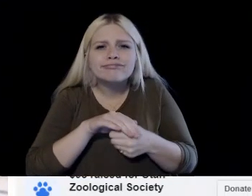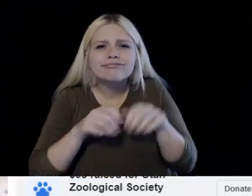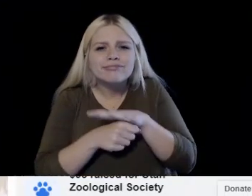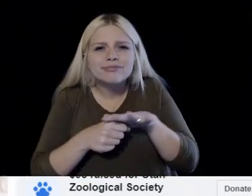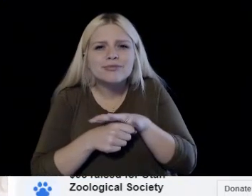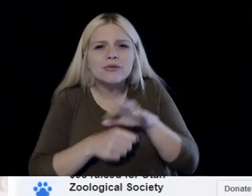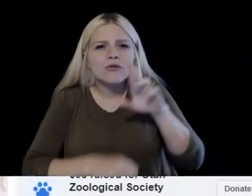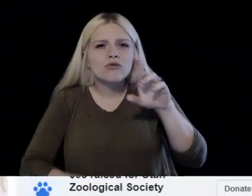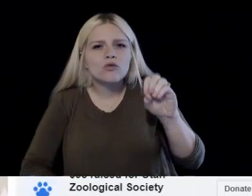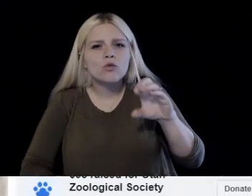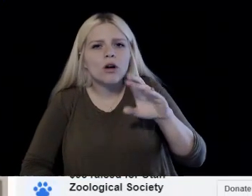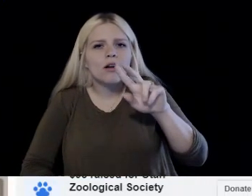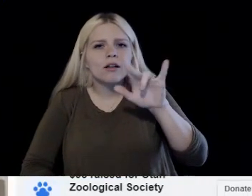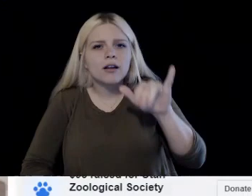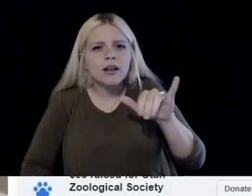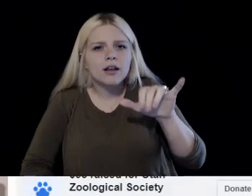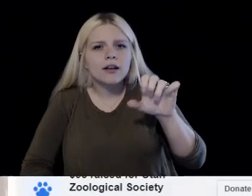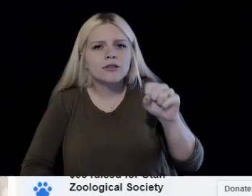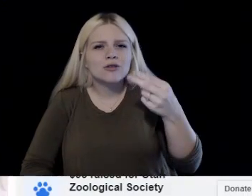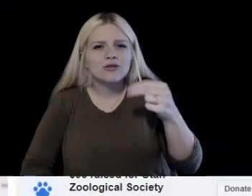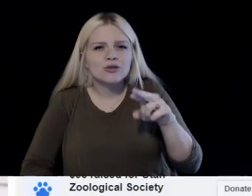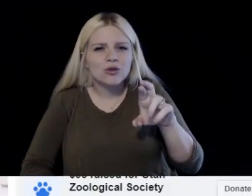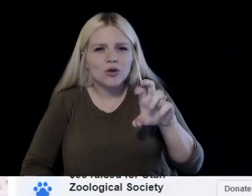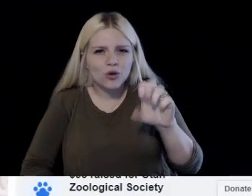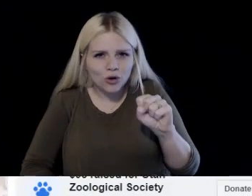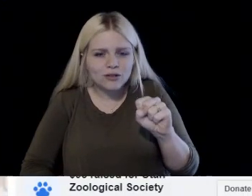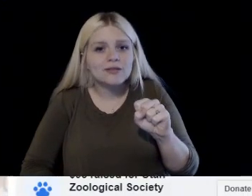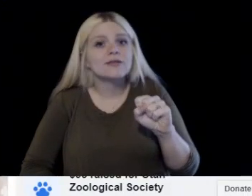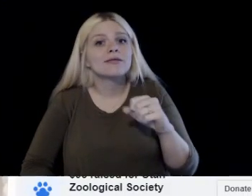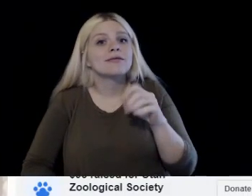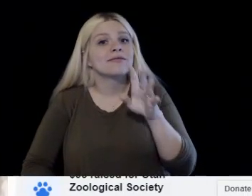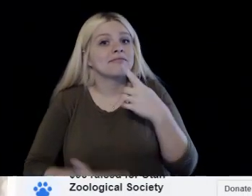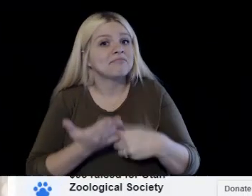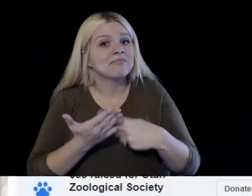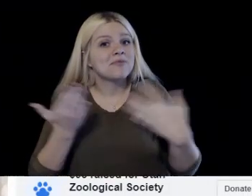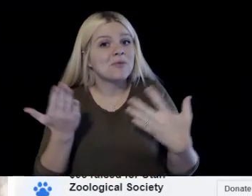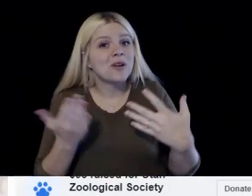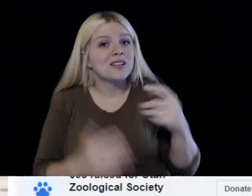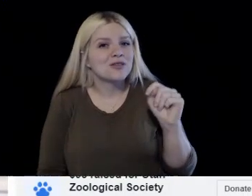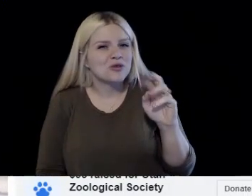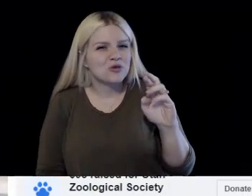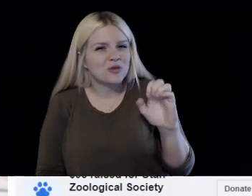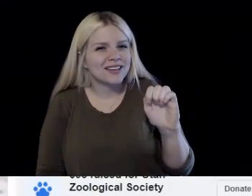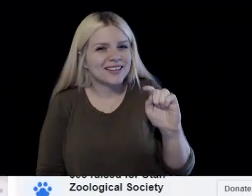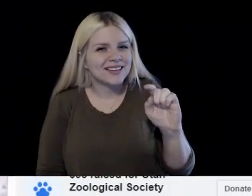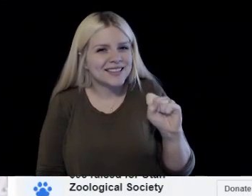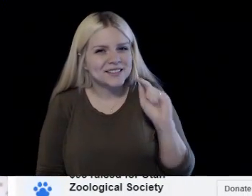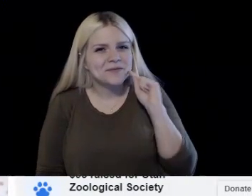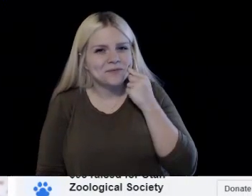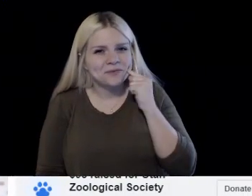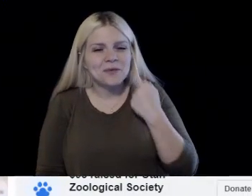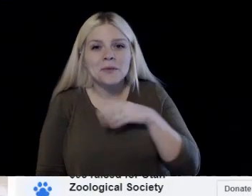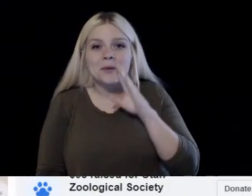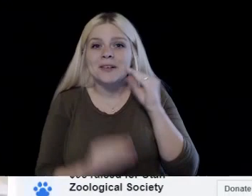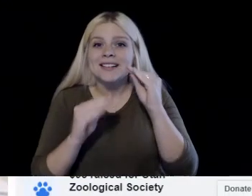We're gonna hand some treats over to our sea lions, and seals. And even better, we're gonna teach you how you can make some great treats for your pets at home!